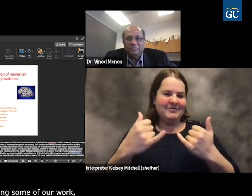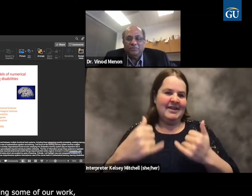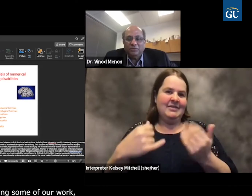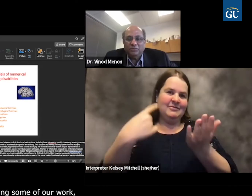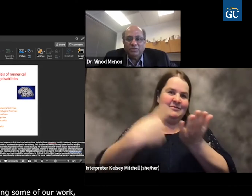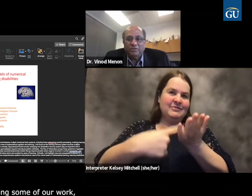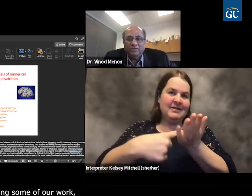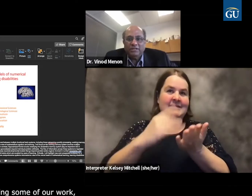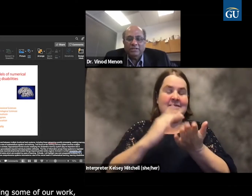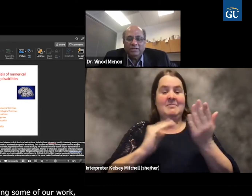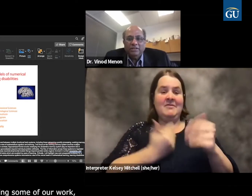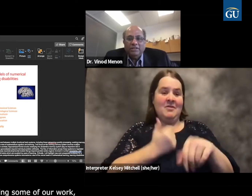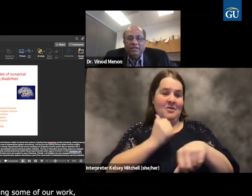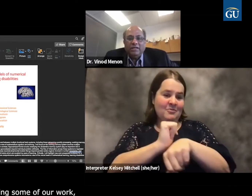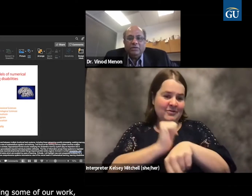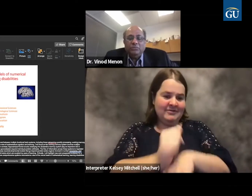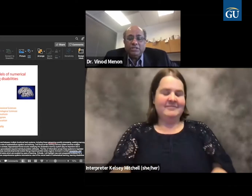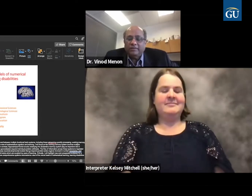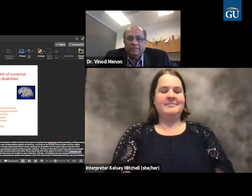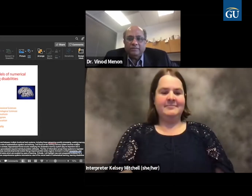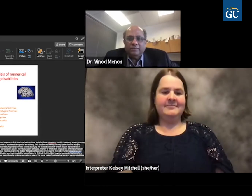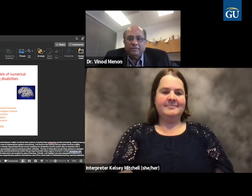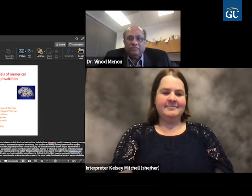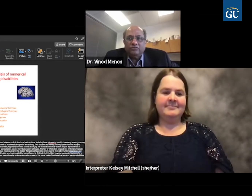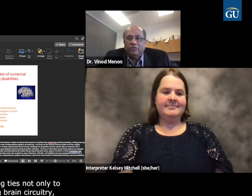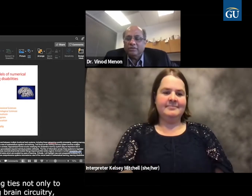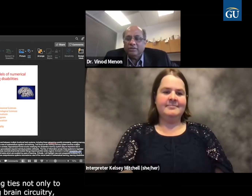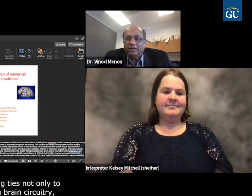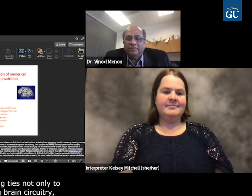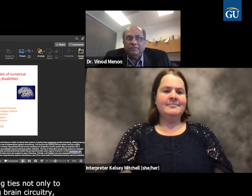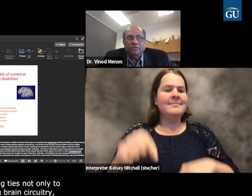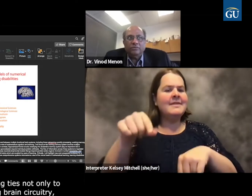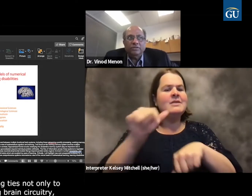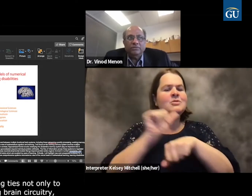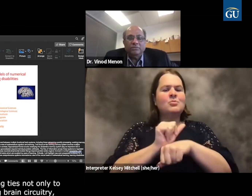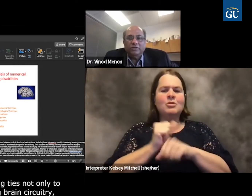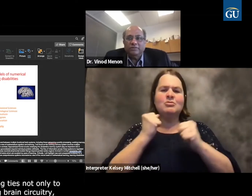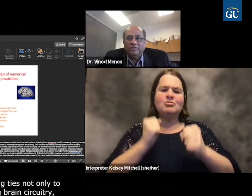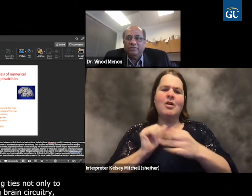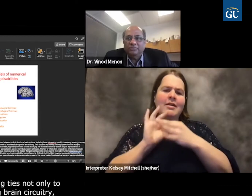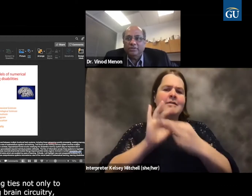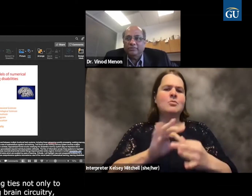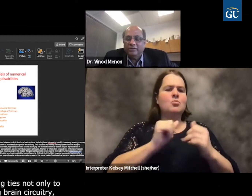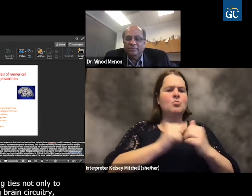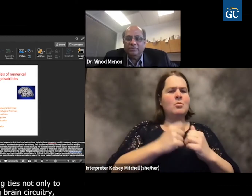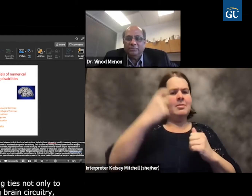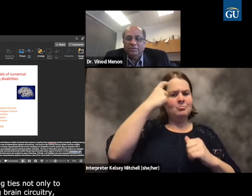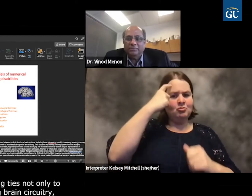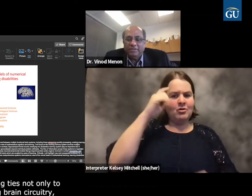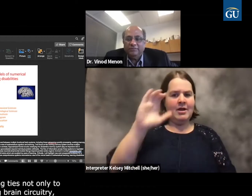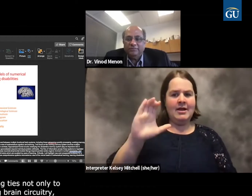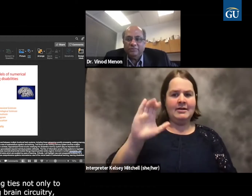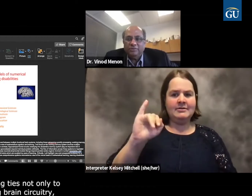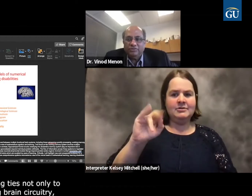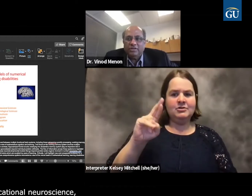uh discussing some of our work uh which has uh strong ties not only to